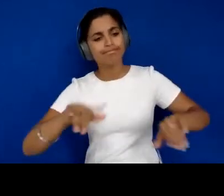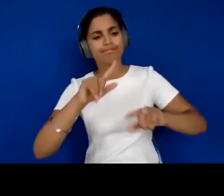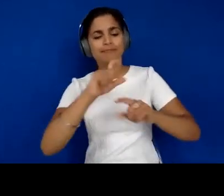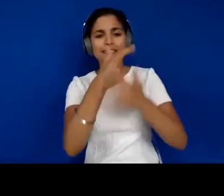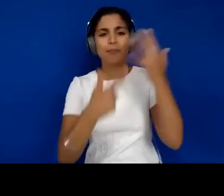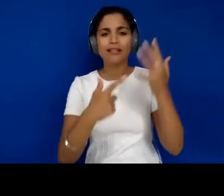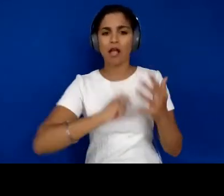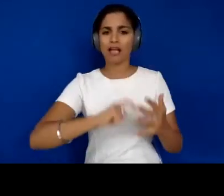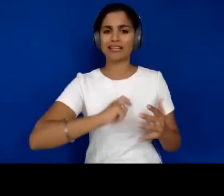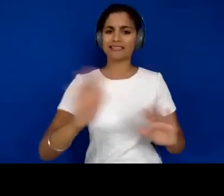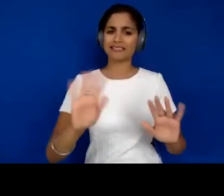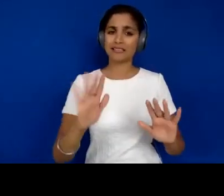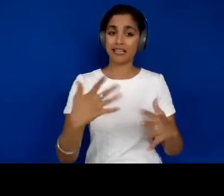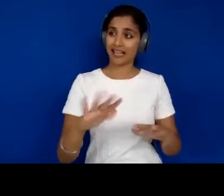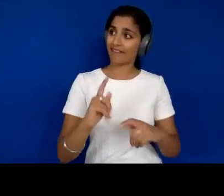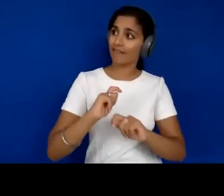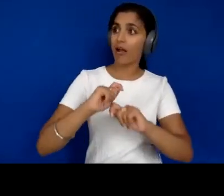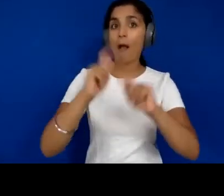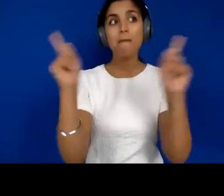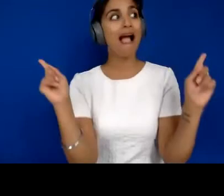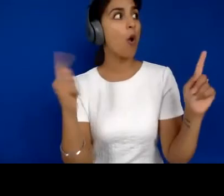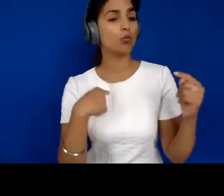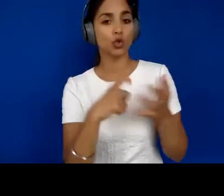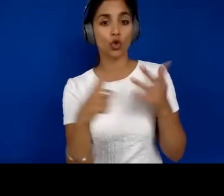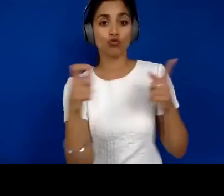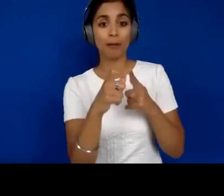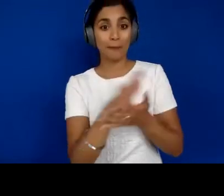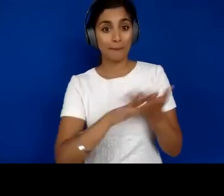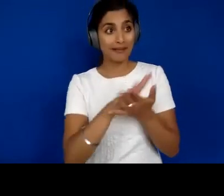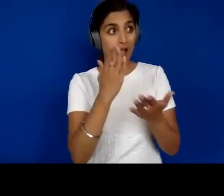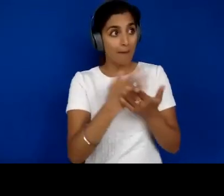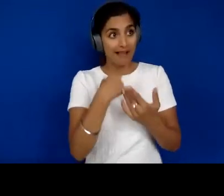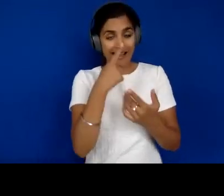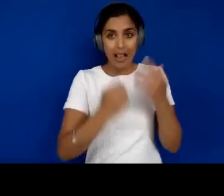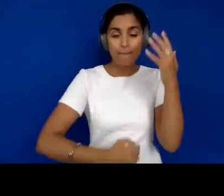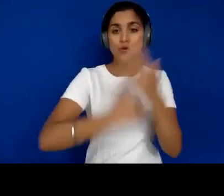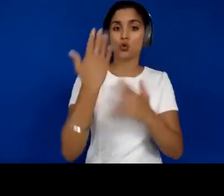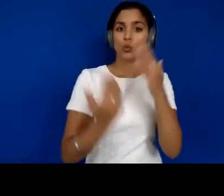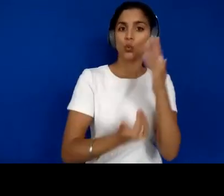emergence of new disabled subjectivities so it might seem paradoxical that it's